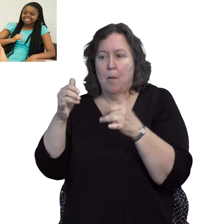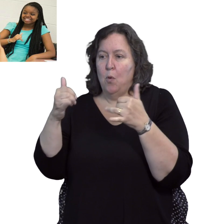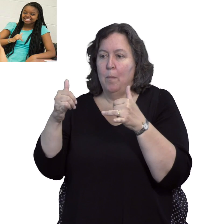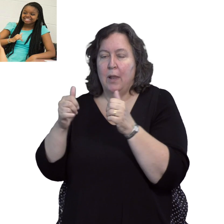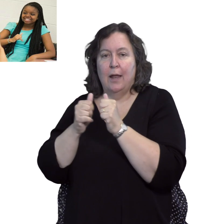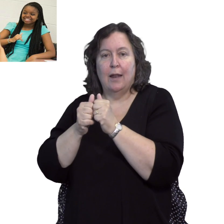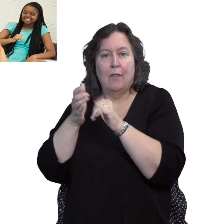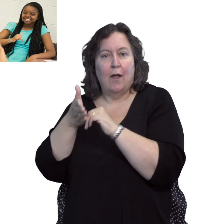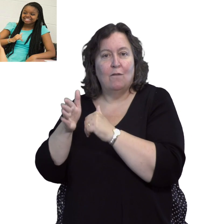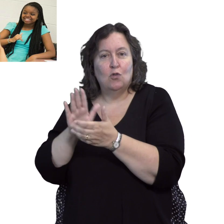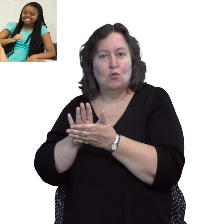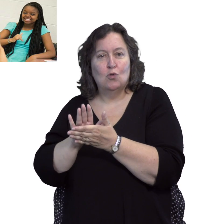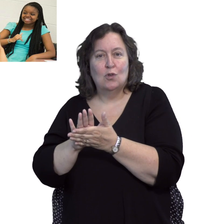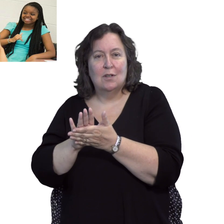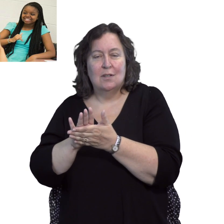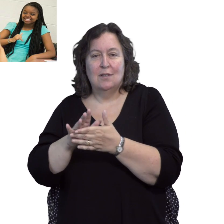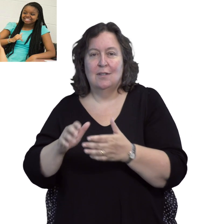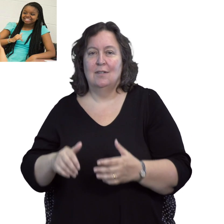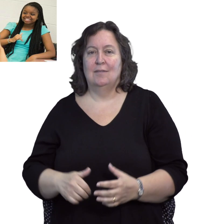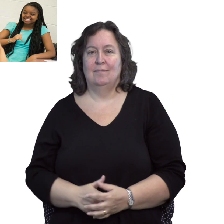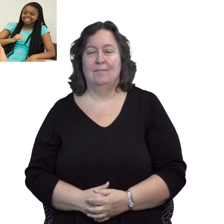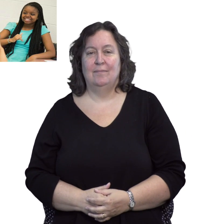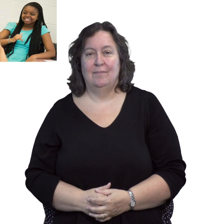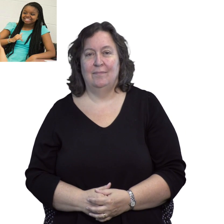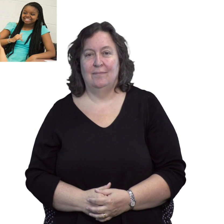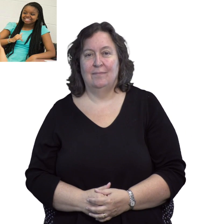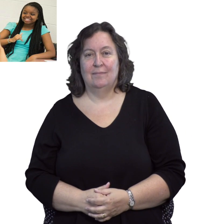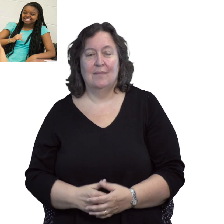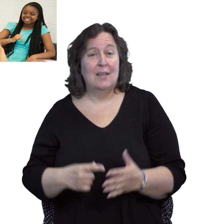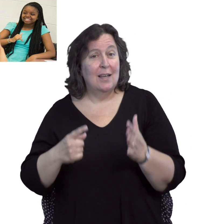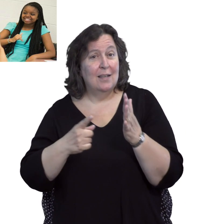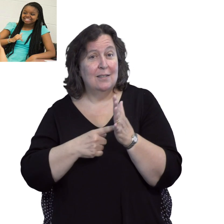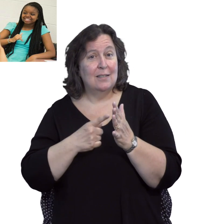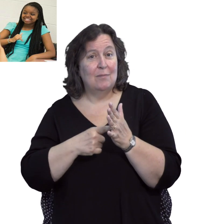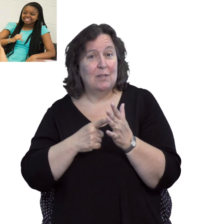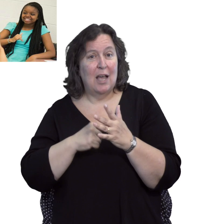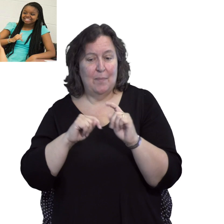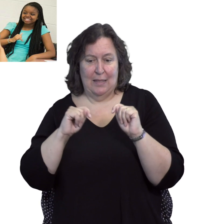Sometimes, the team needs to decide on a placement in a school